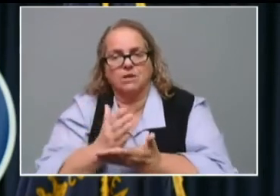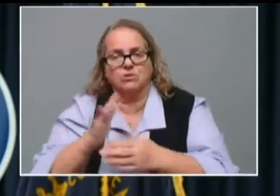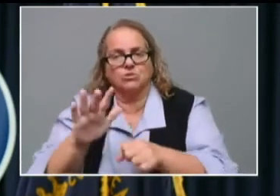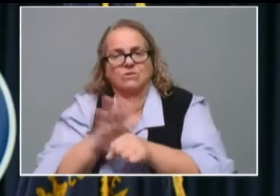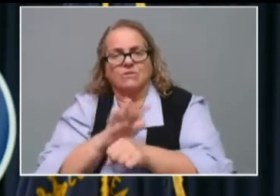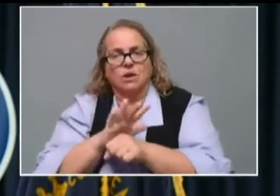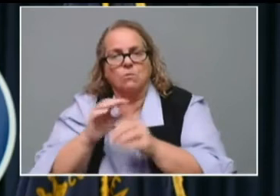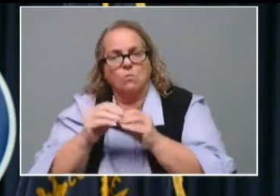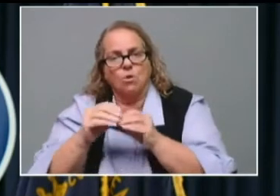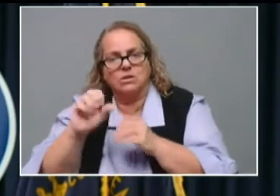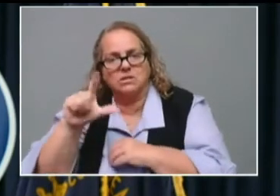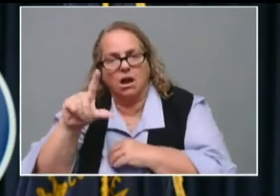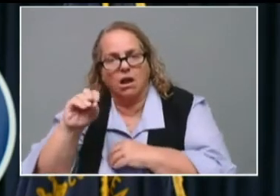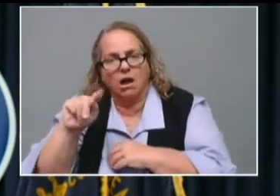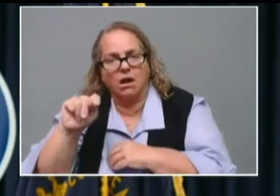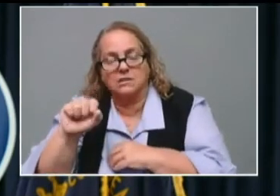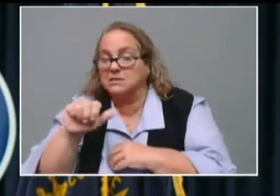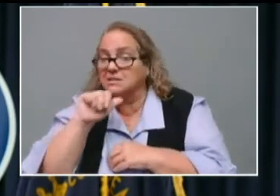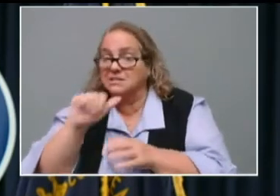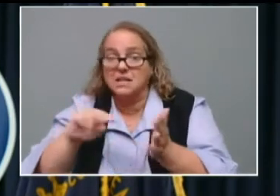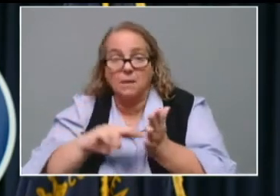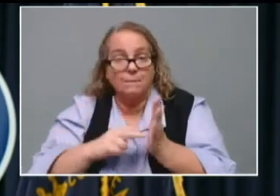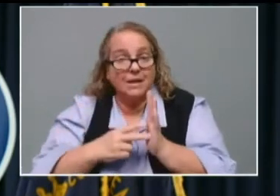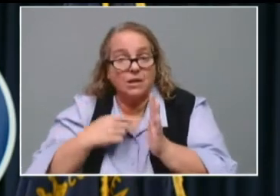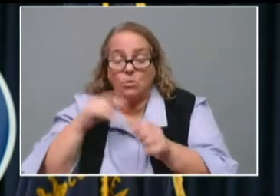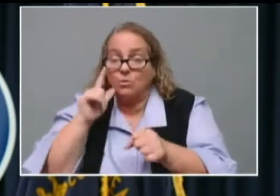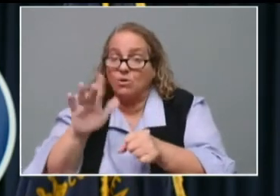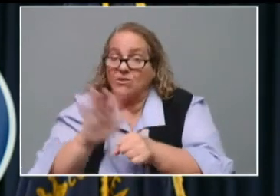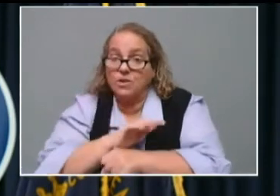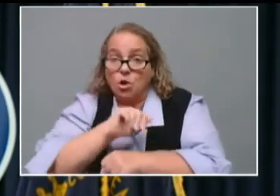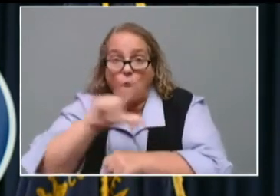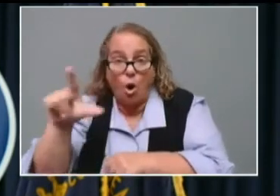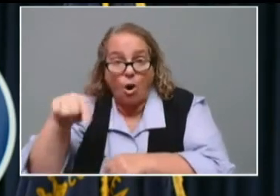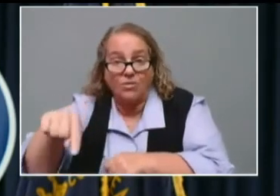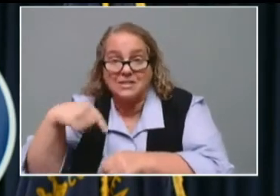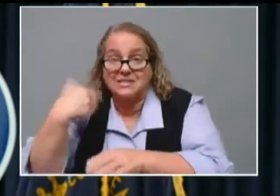all in this next year, but they need to know that they are appreciated and that